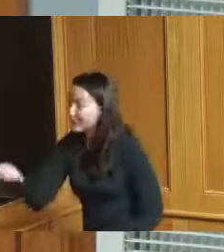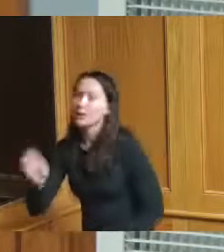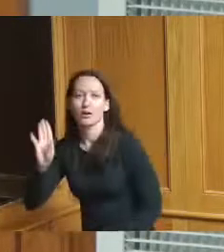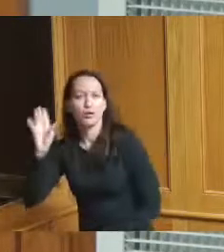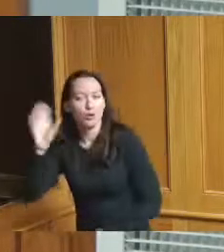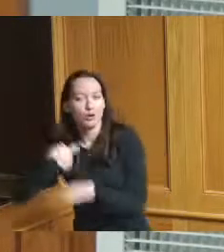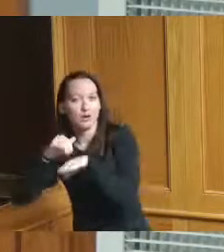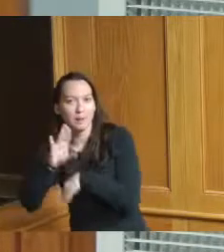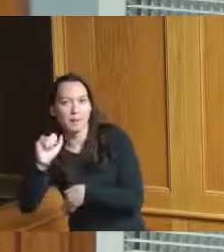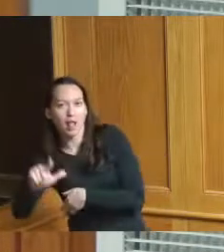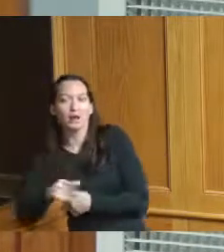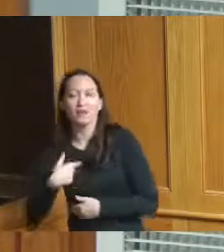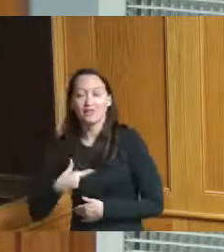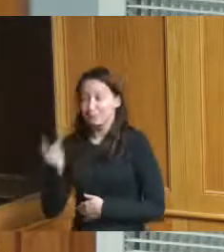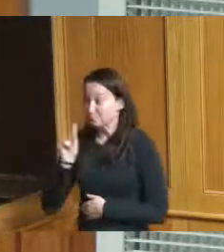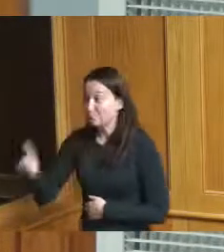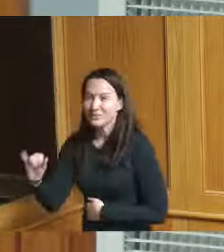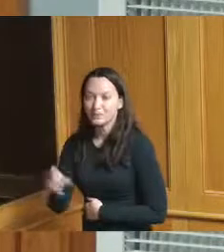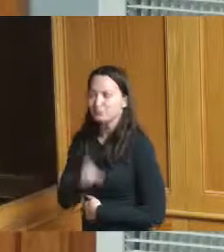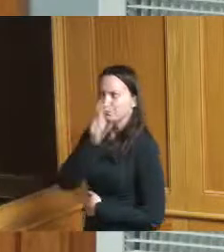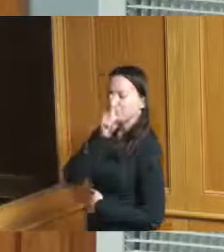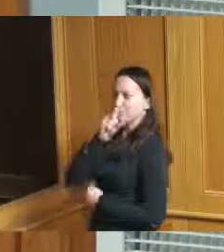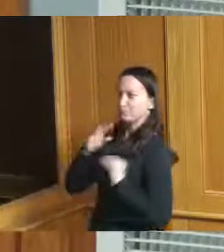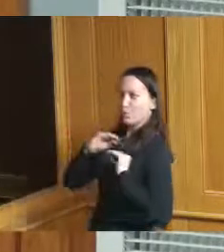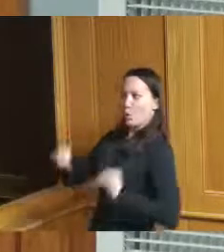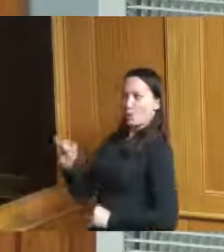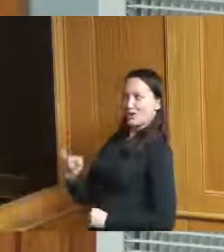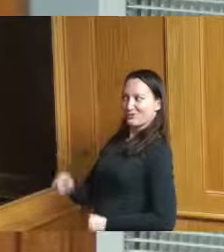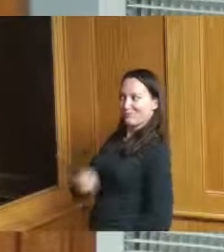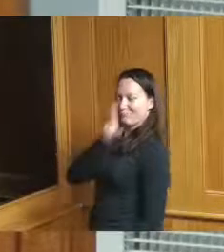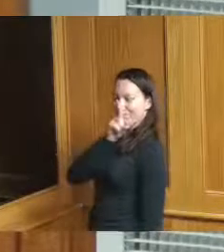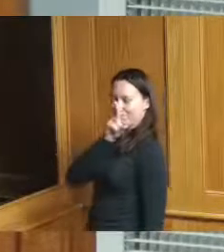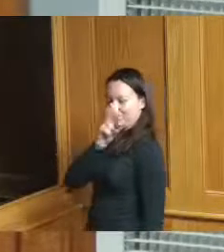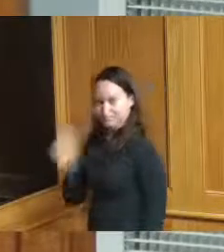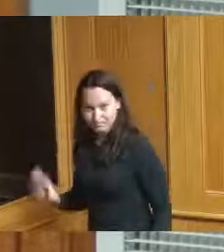but if I walked up to the same site and I said I'm I don't have insurance you didn't actually